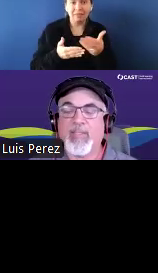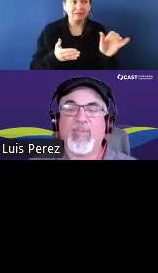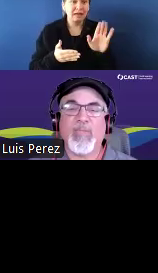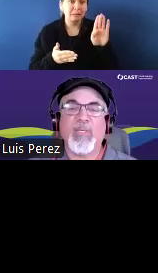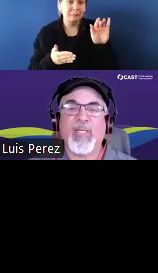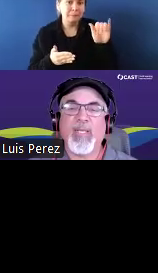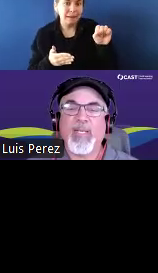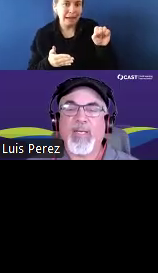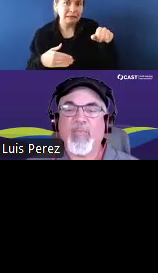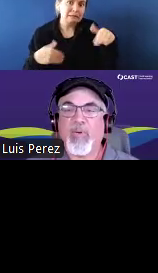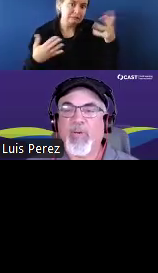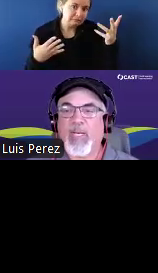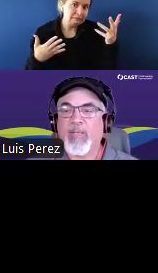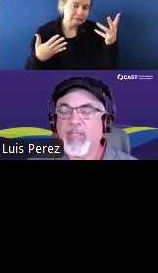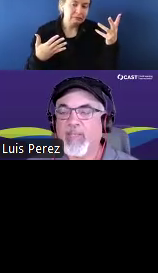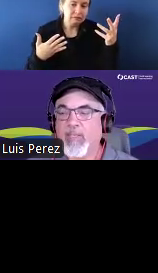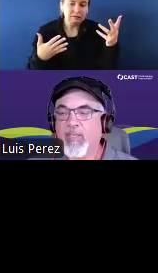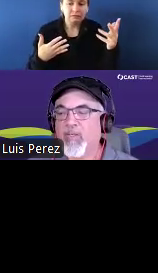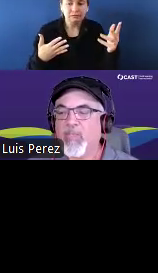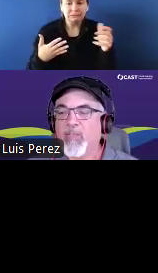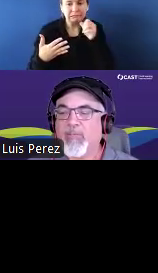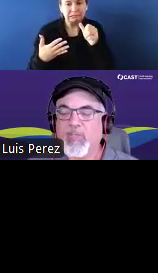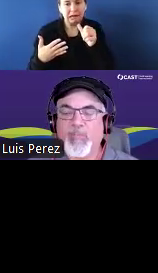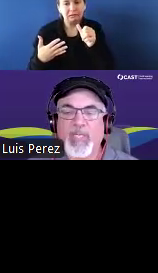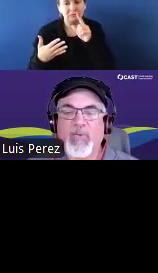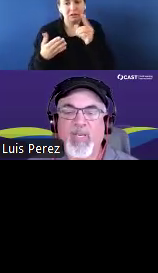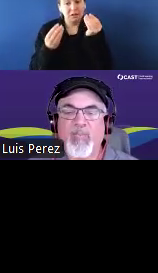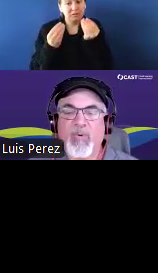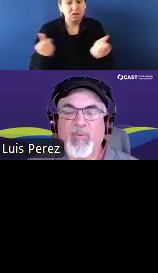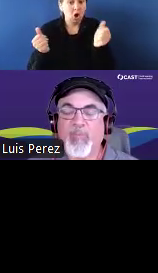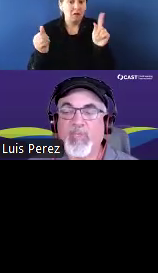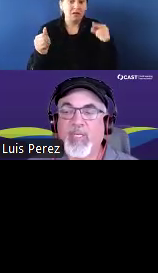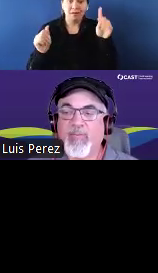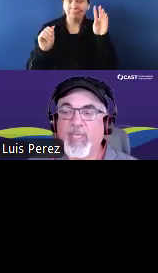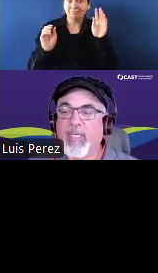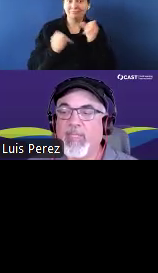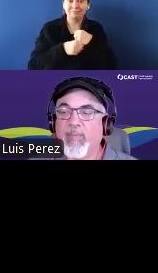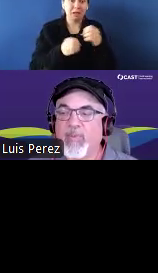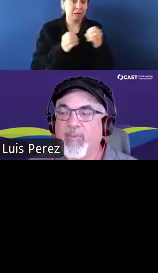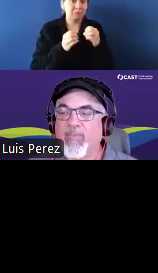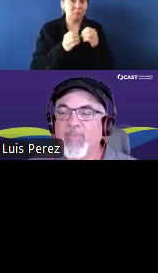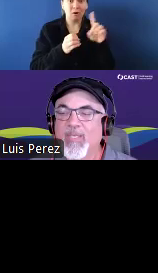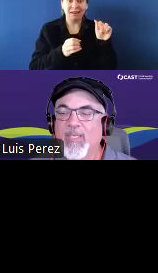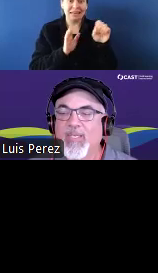so on, they're not necessarily going to be solved just by creating more representative data samples.